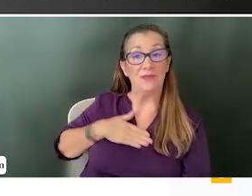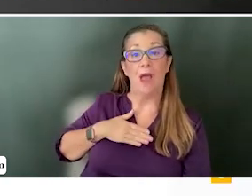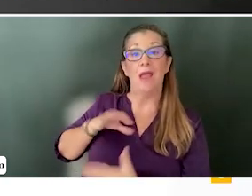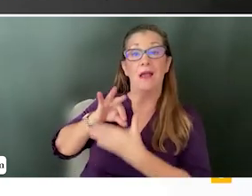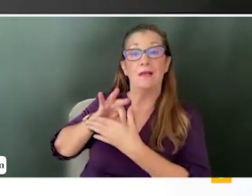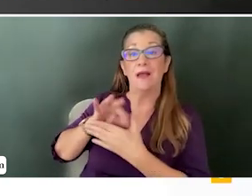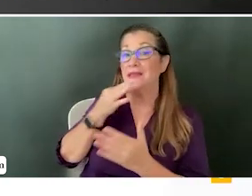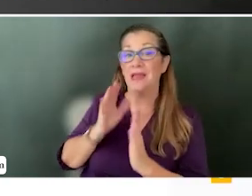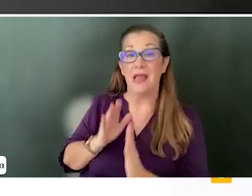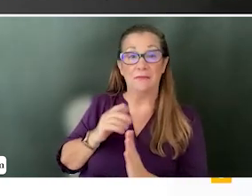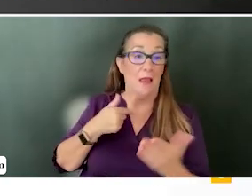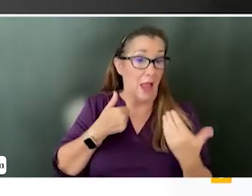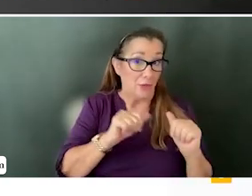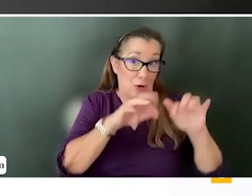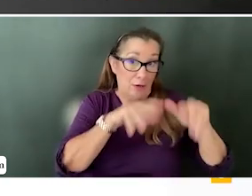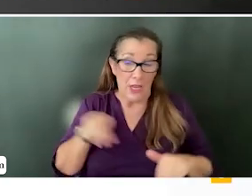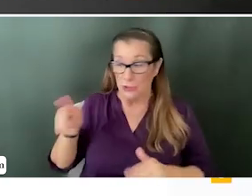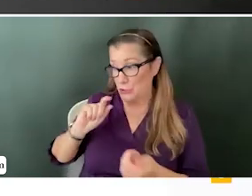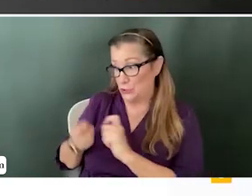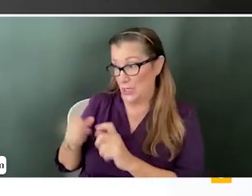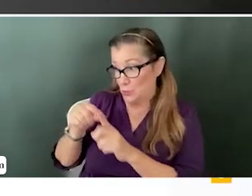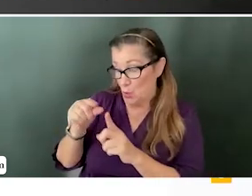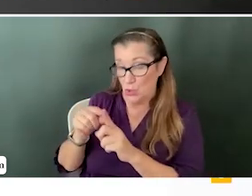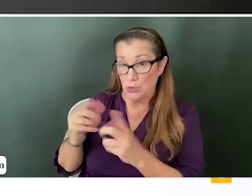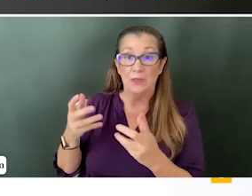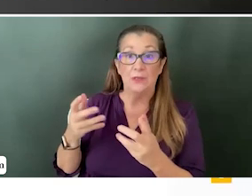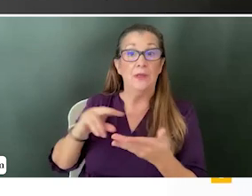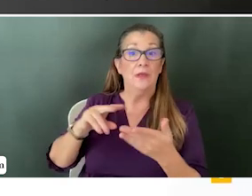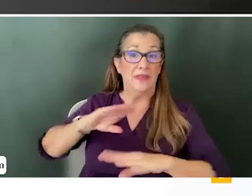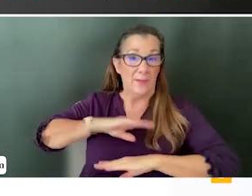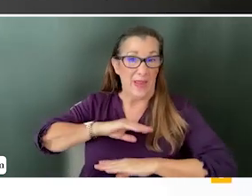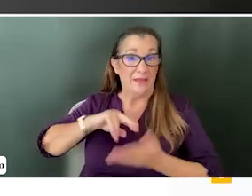I gave it a shot. She changed some words to meet the meaning of what was appropriate.